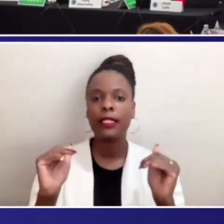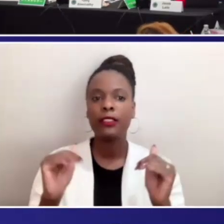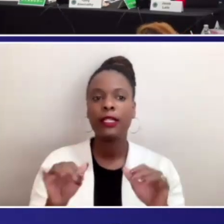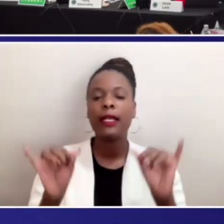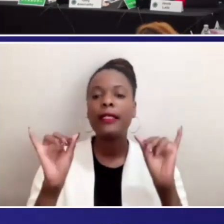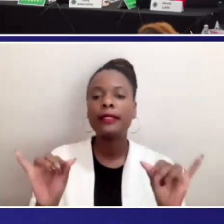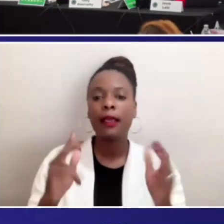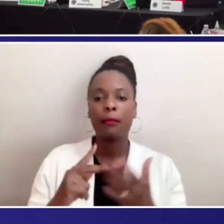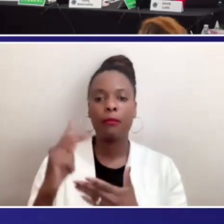study.